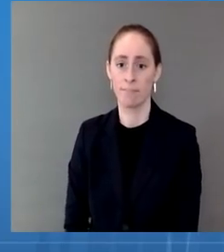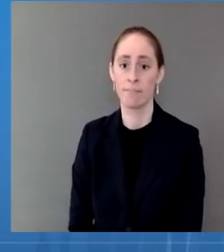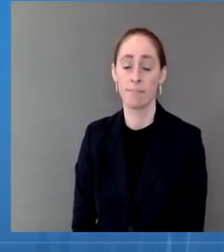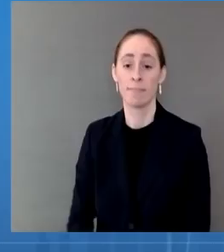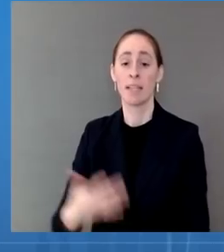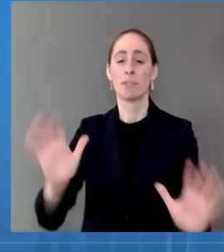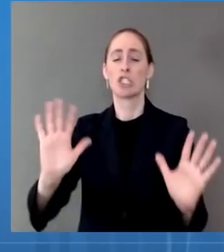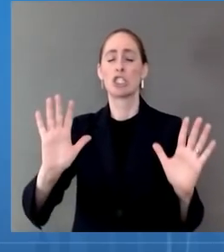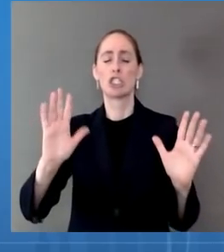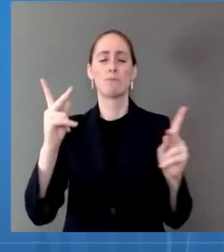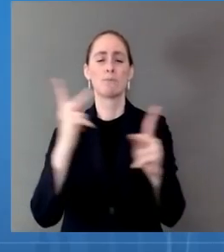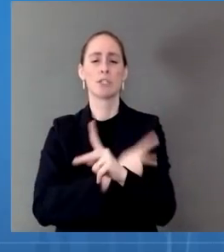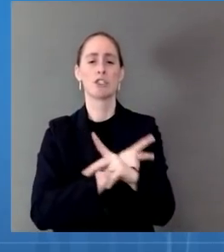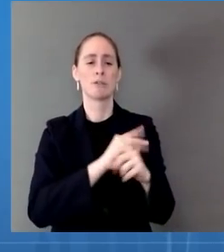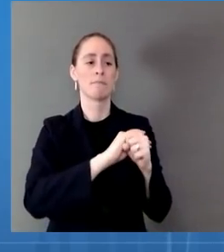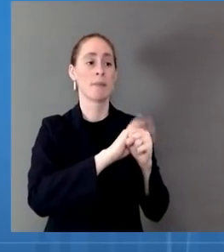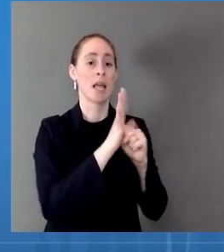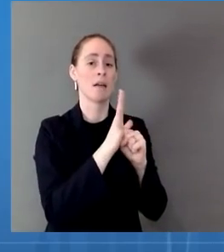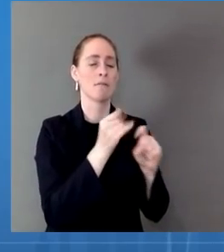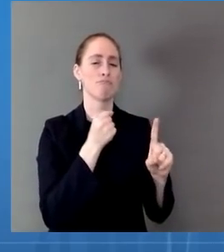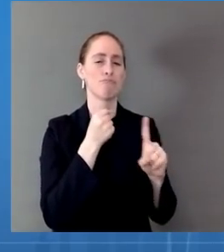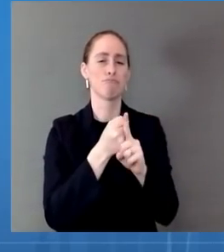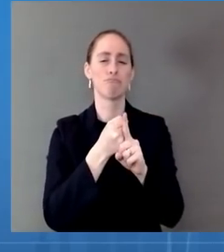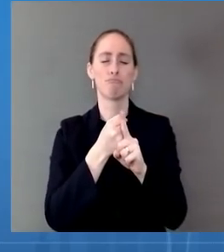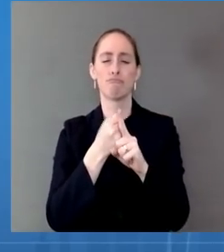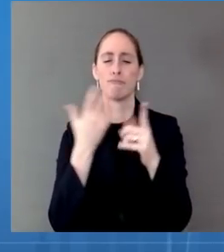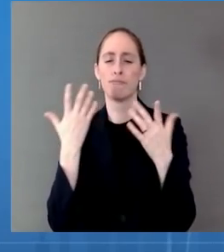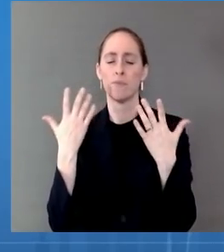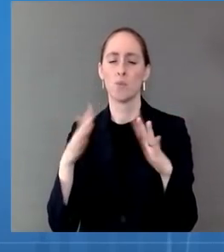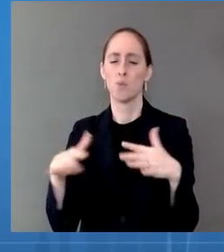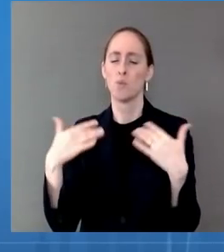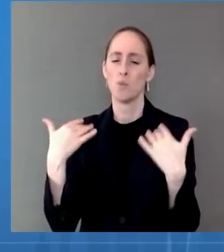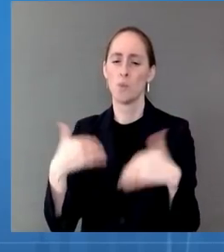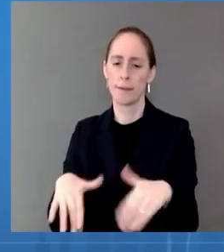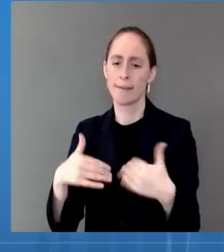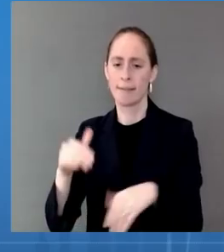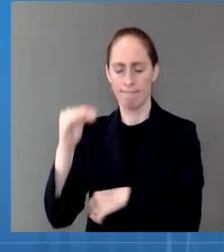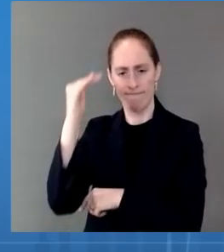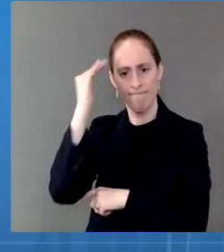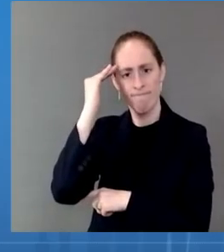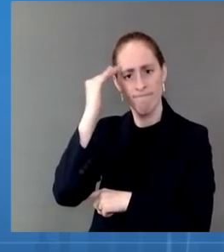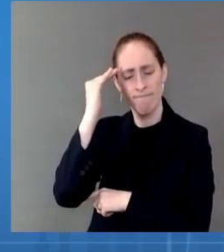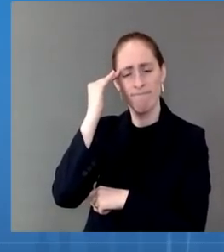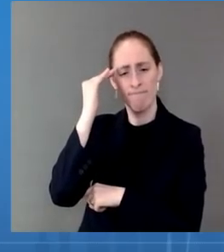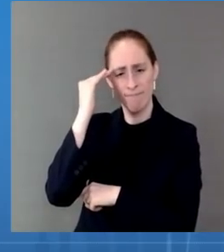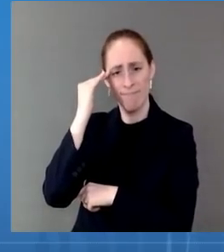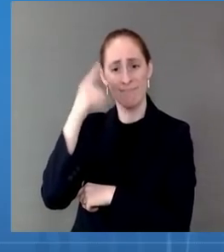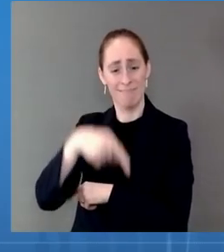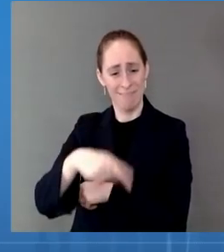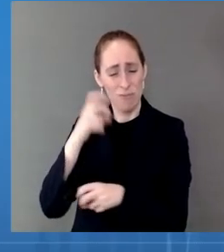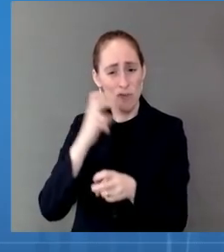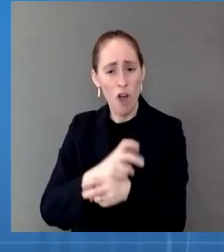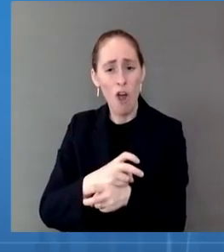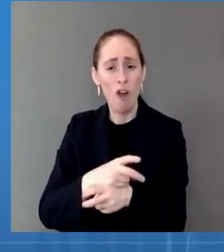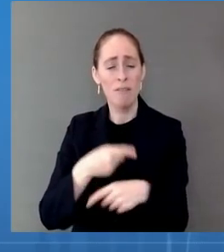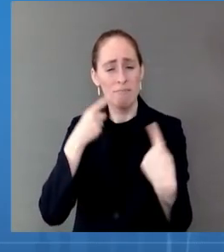adolescents and young adults are real and widespread, the key is that they are treatable and often preventable. And that's why this week